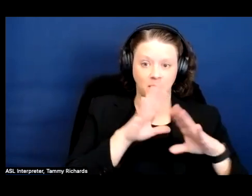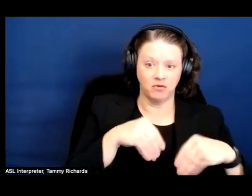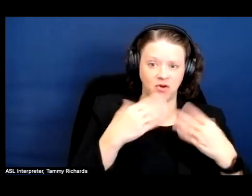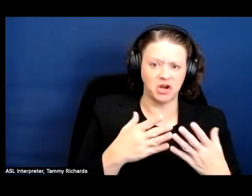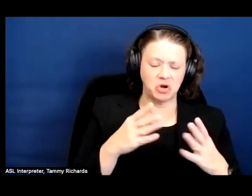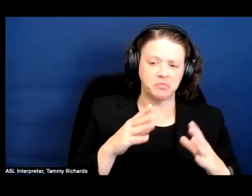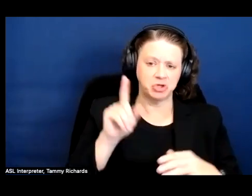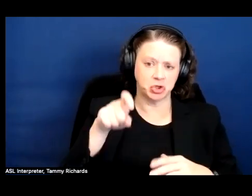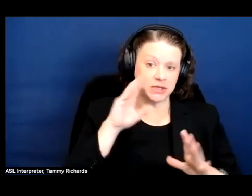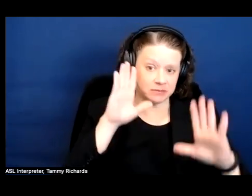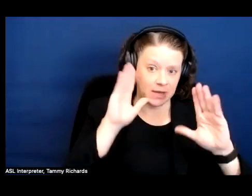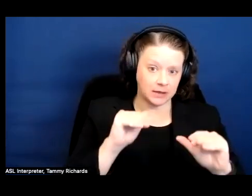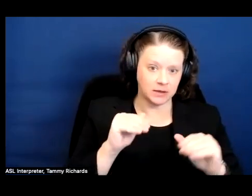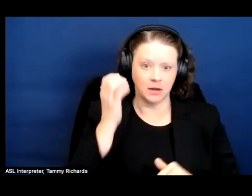for not engaging in an interactive process.